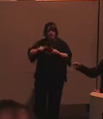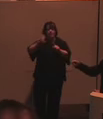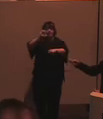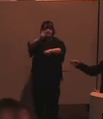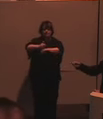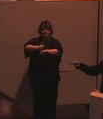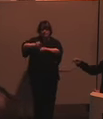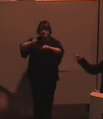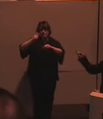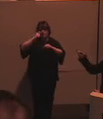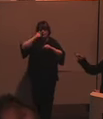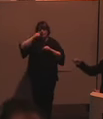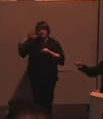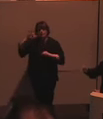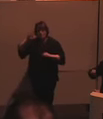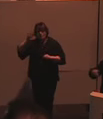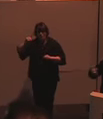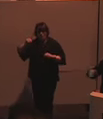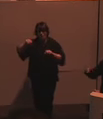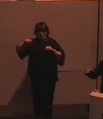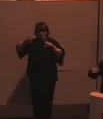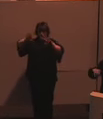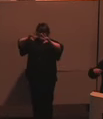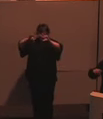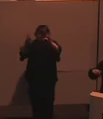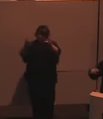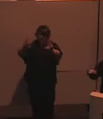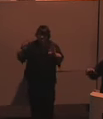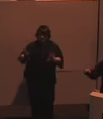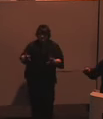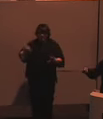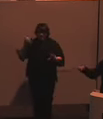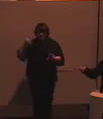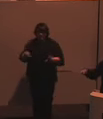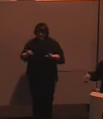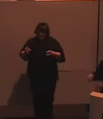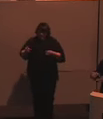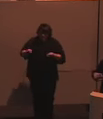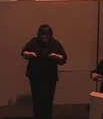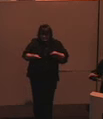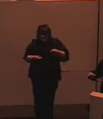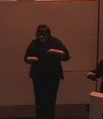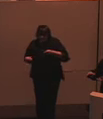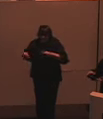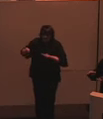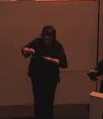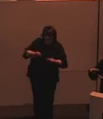to this underlining or underflowing time or undergoing